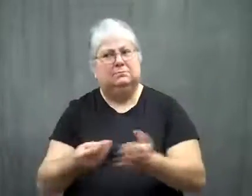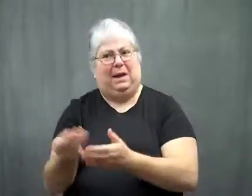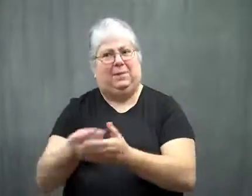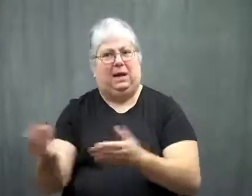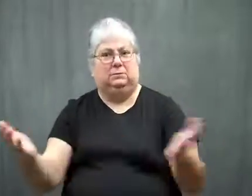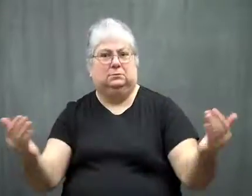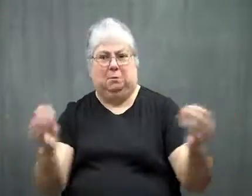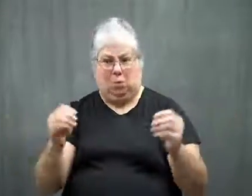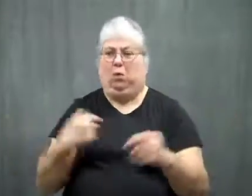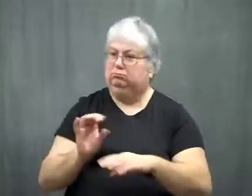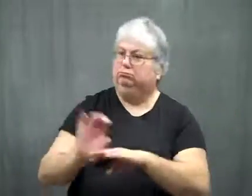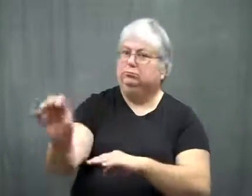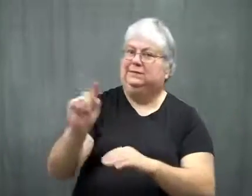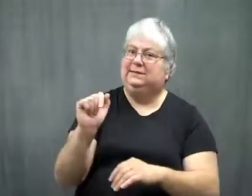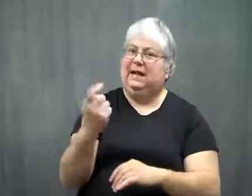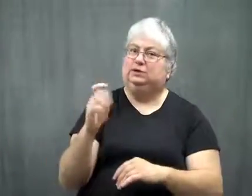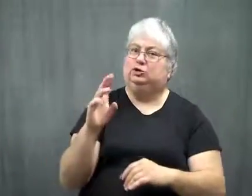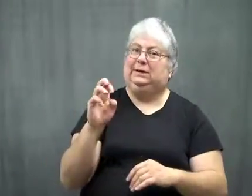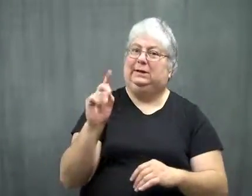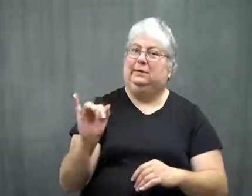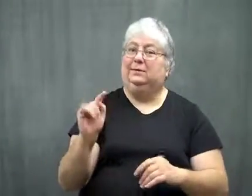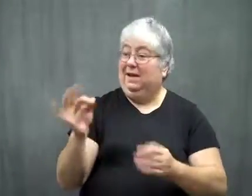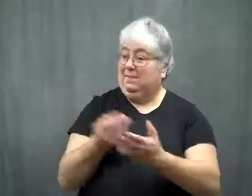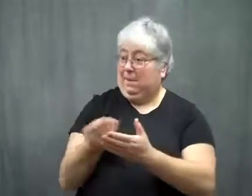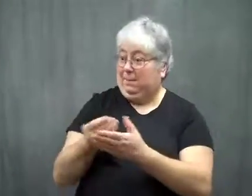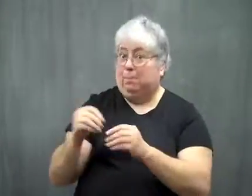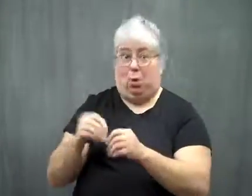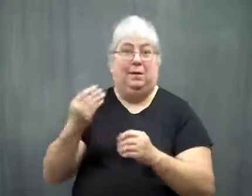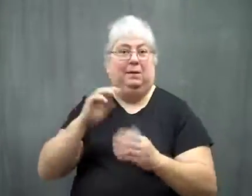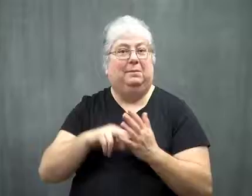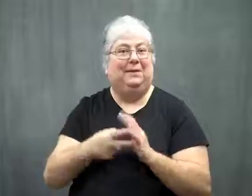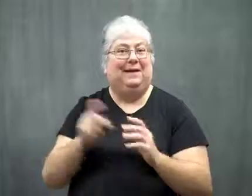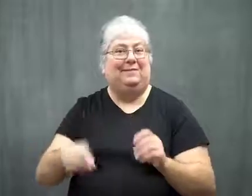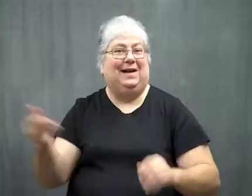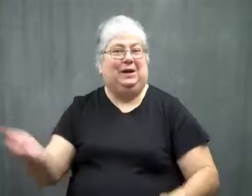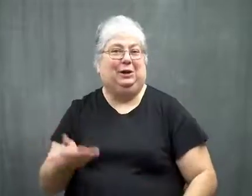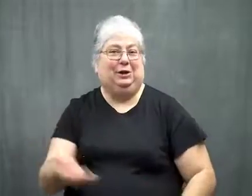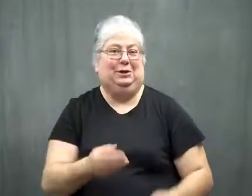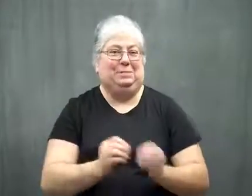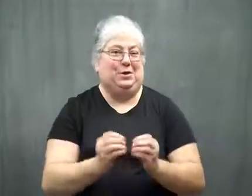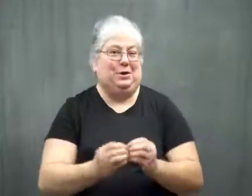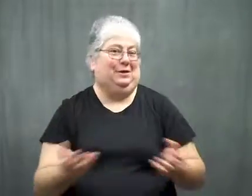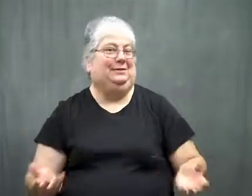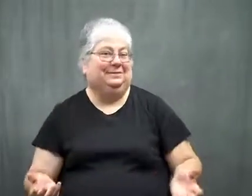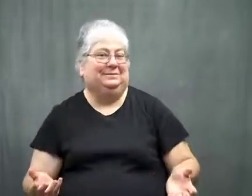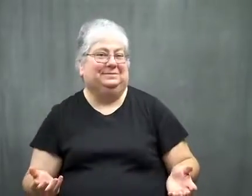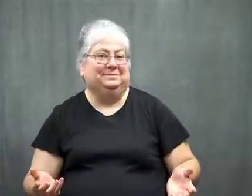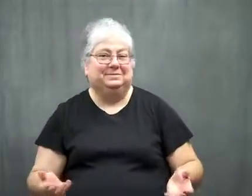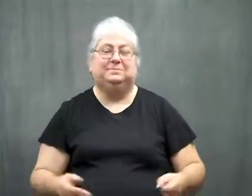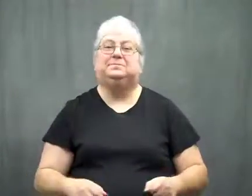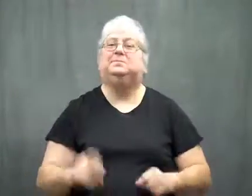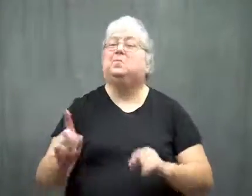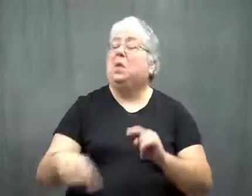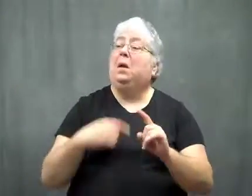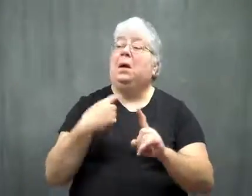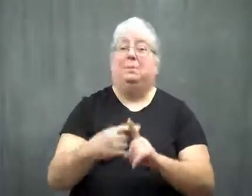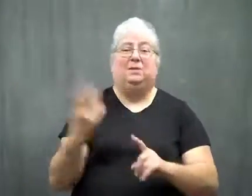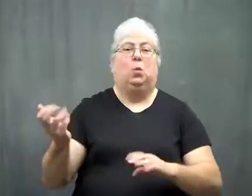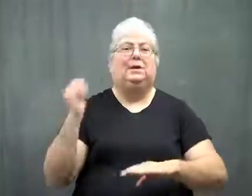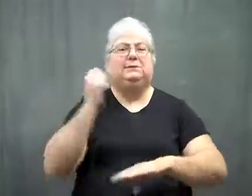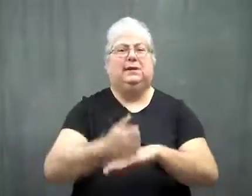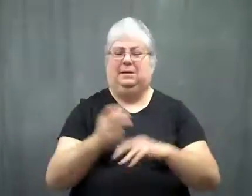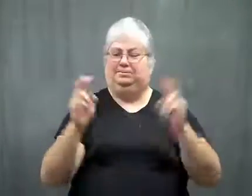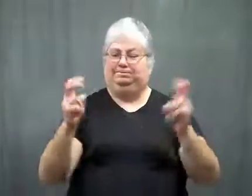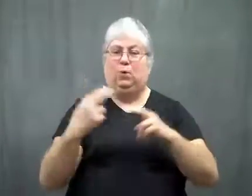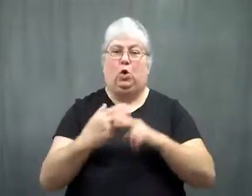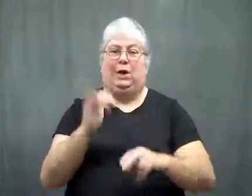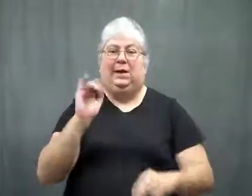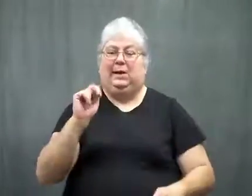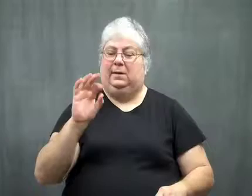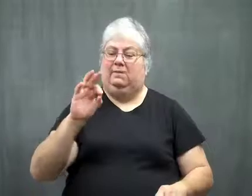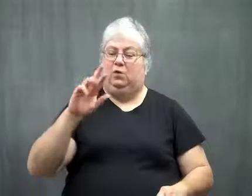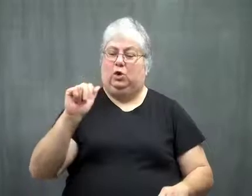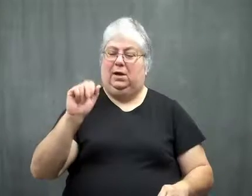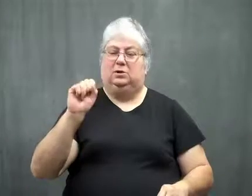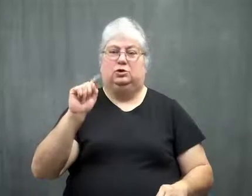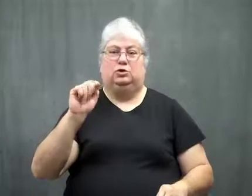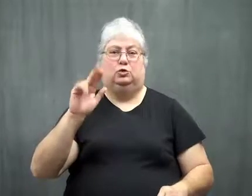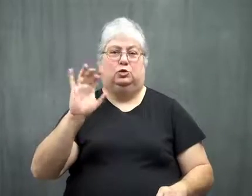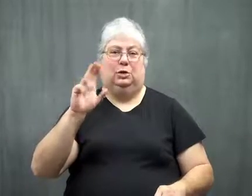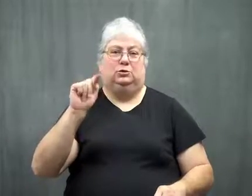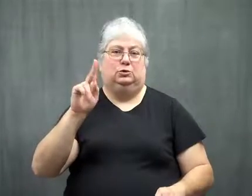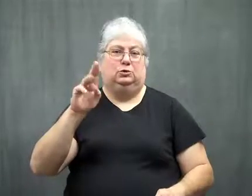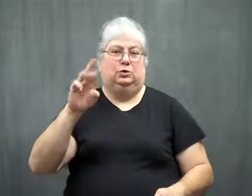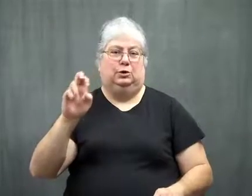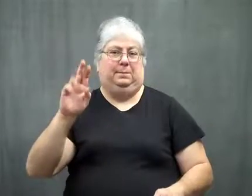The idea is that the credits would encourage purchases which would result in more jobs.